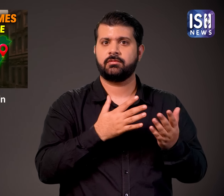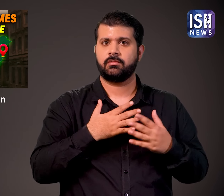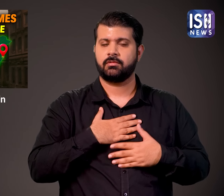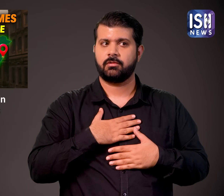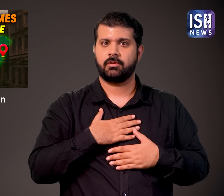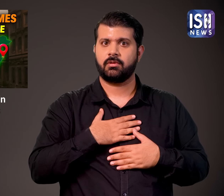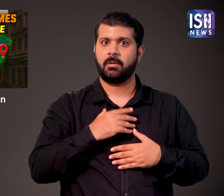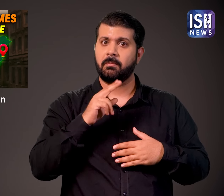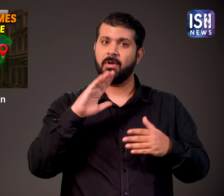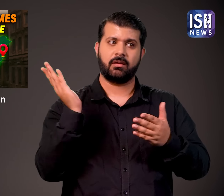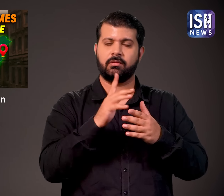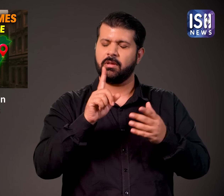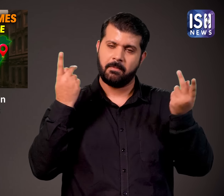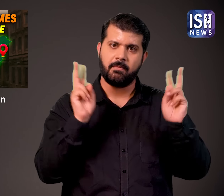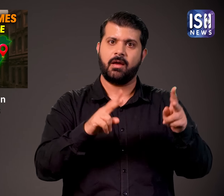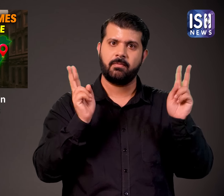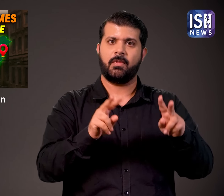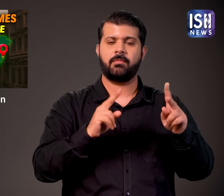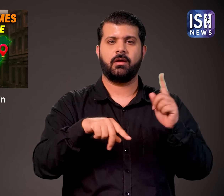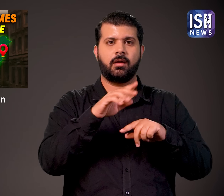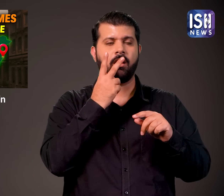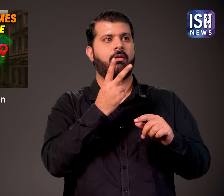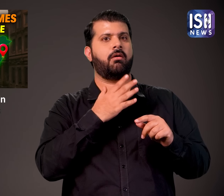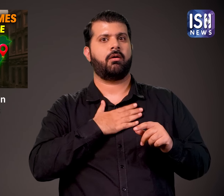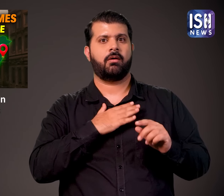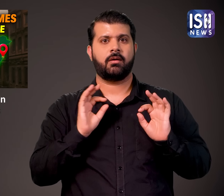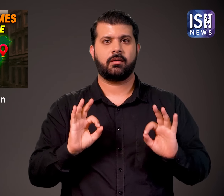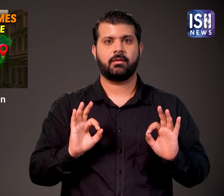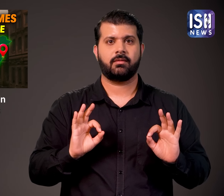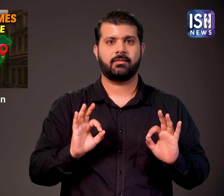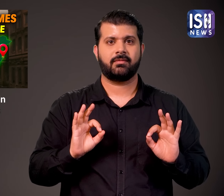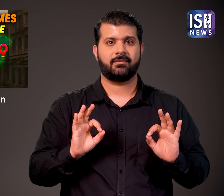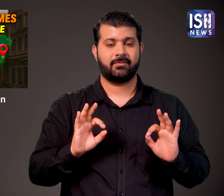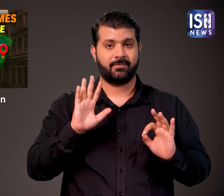This is surprising. Preserving such places is important for heritage and remembrance.